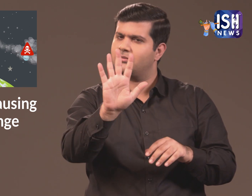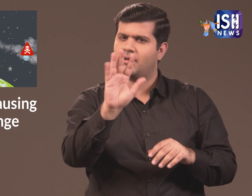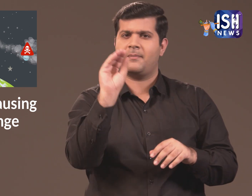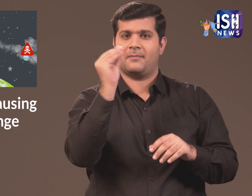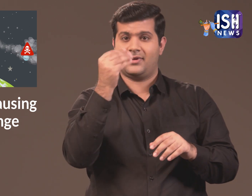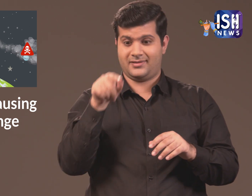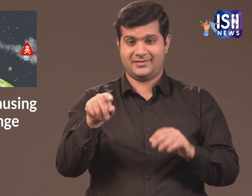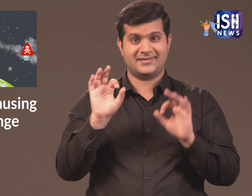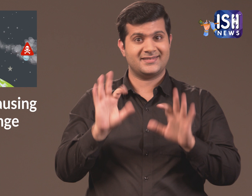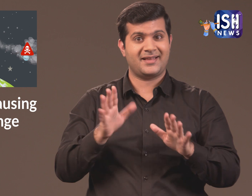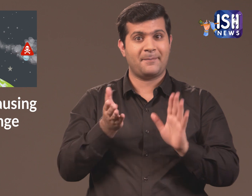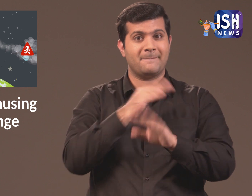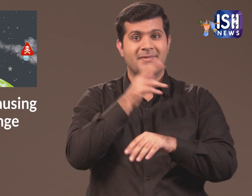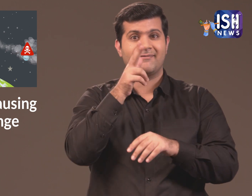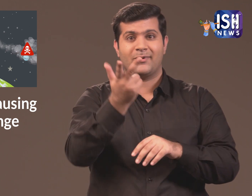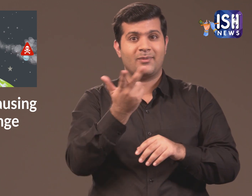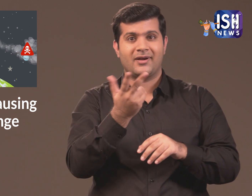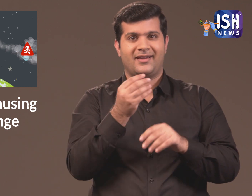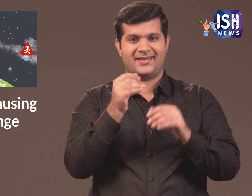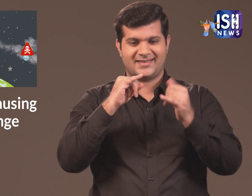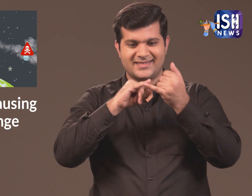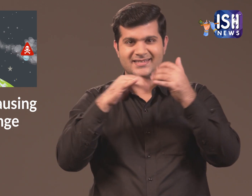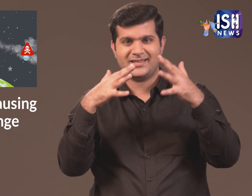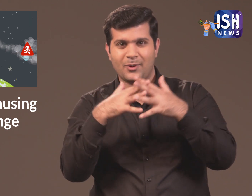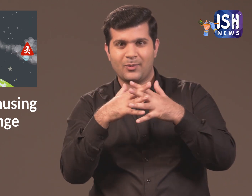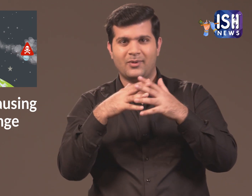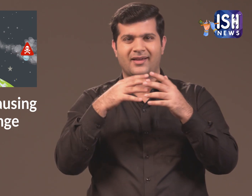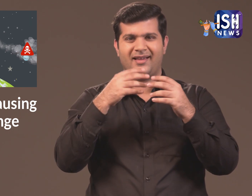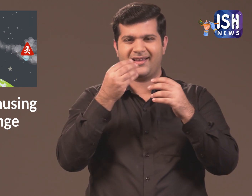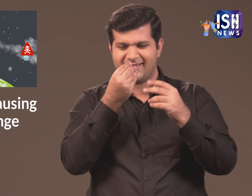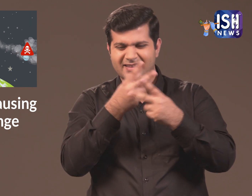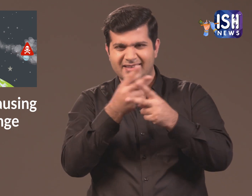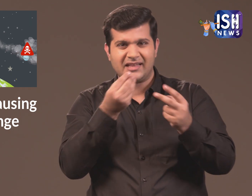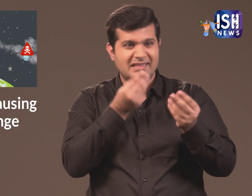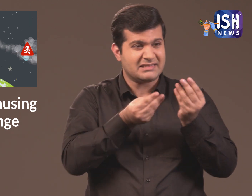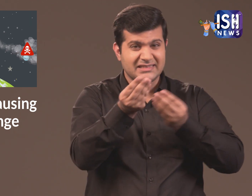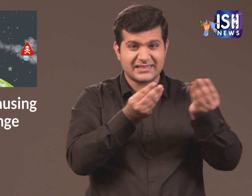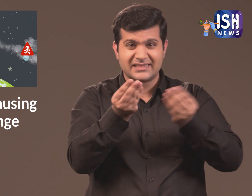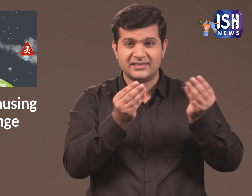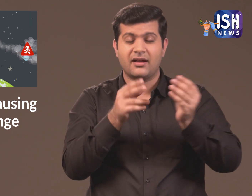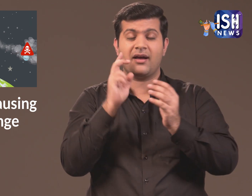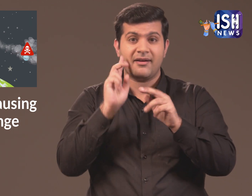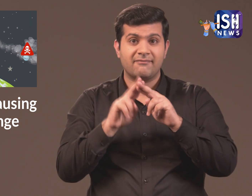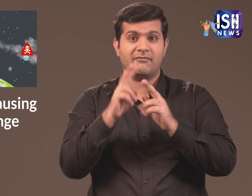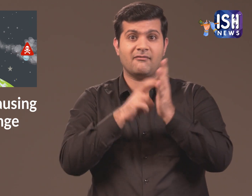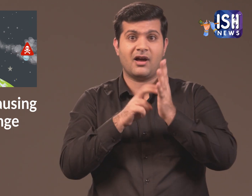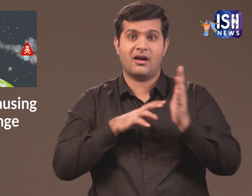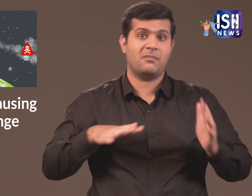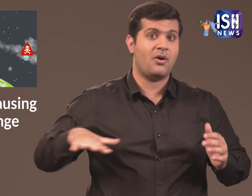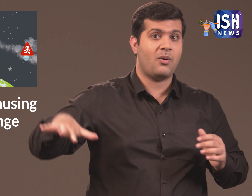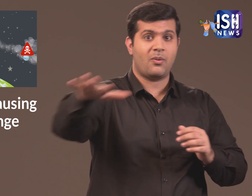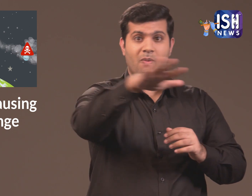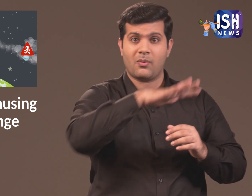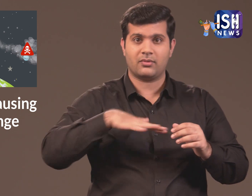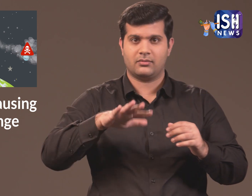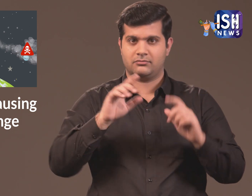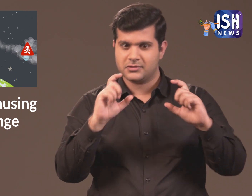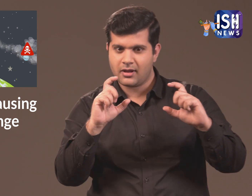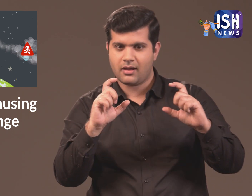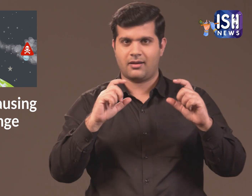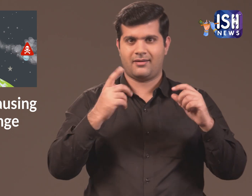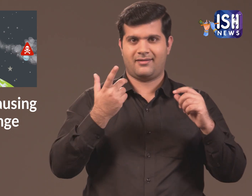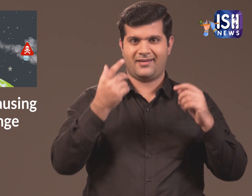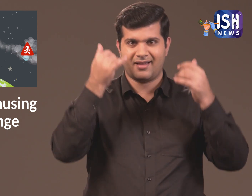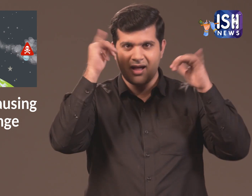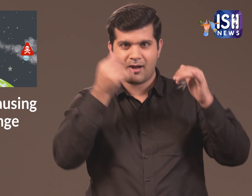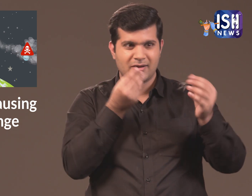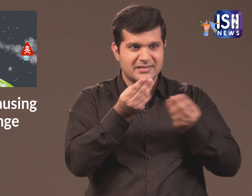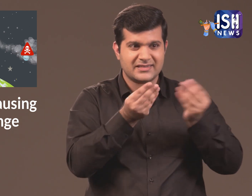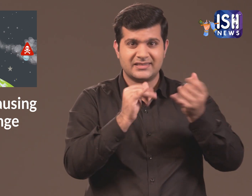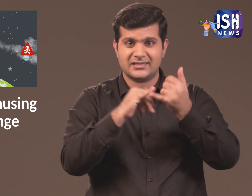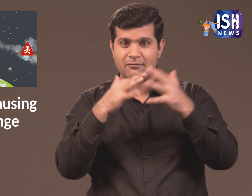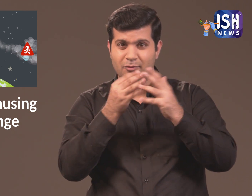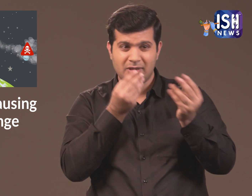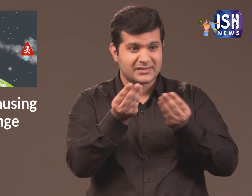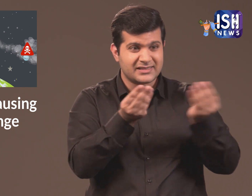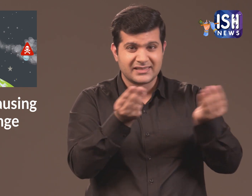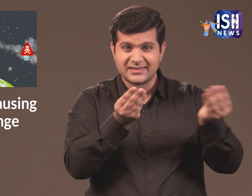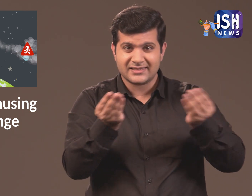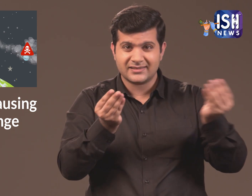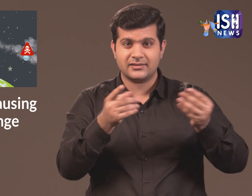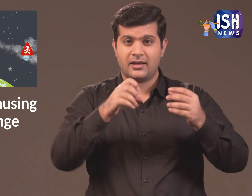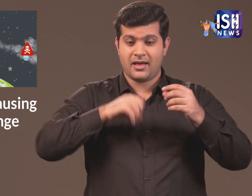Don't worry! Like I said earlier, if farmers feed their cows seaweed and care about the food given to their cattle,